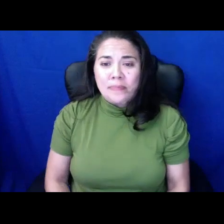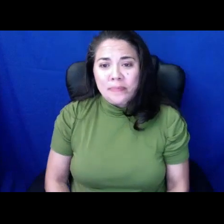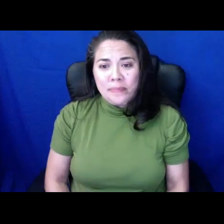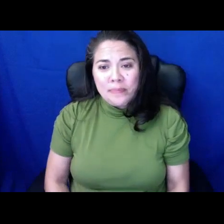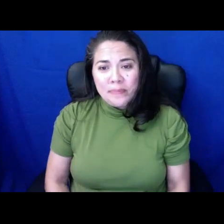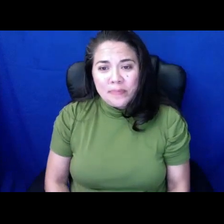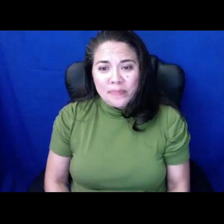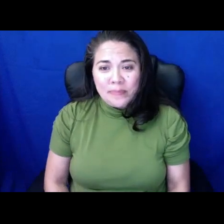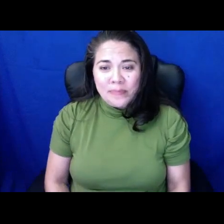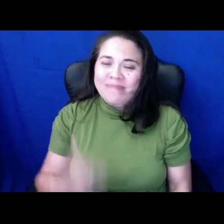Camisha Jones: Thank you.